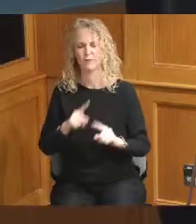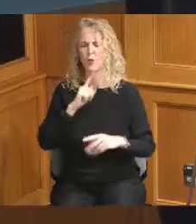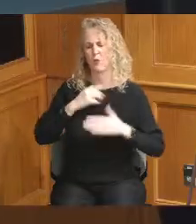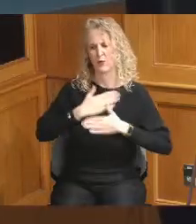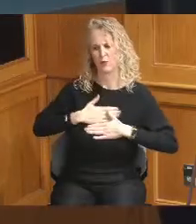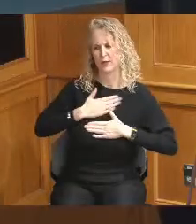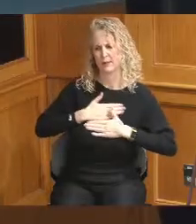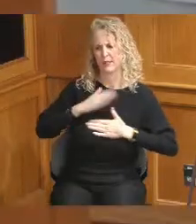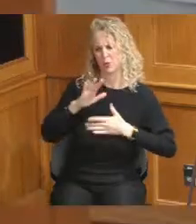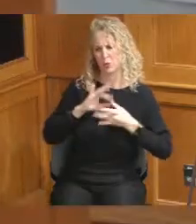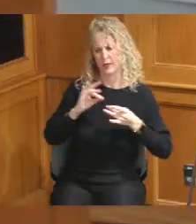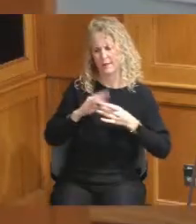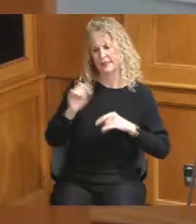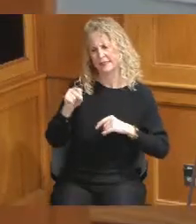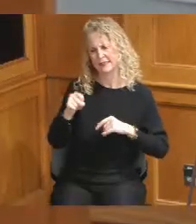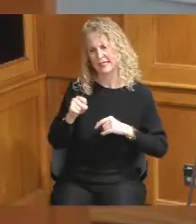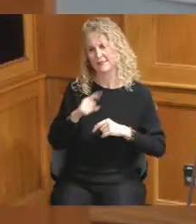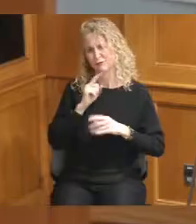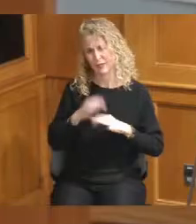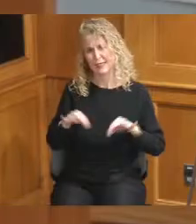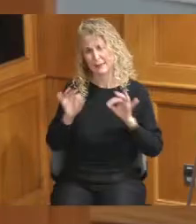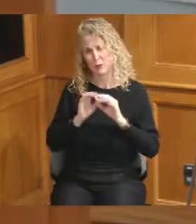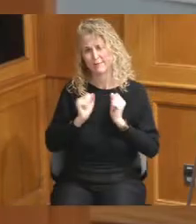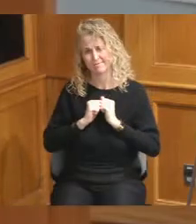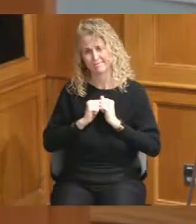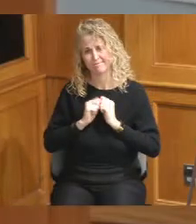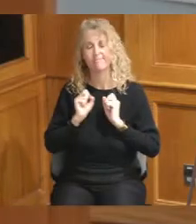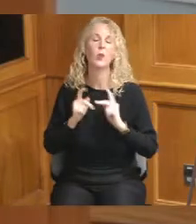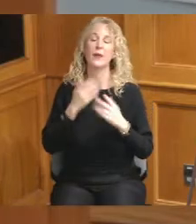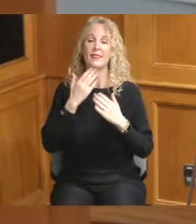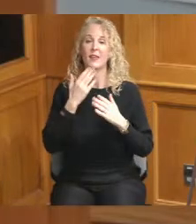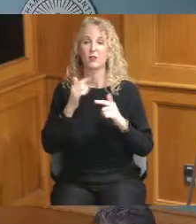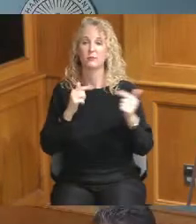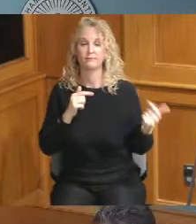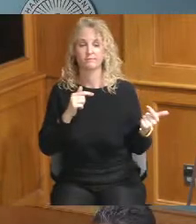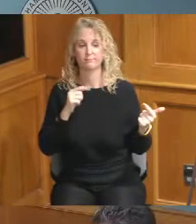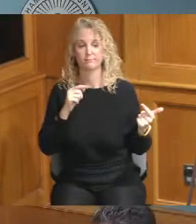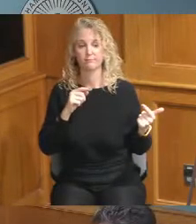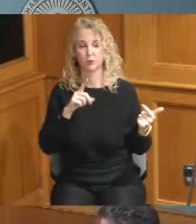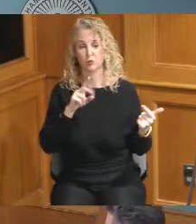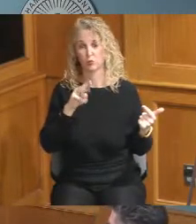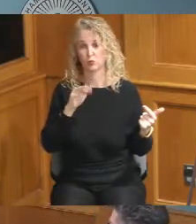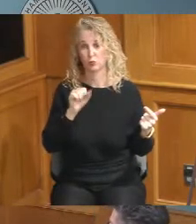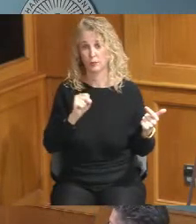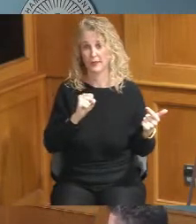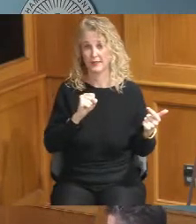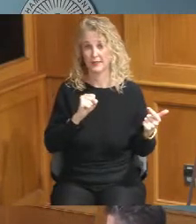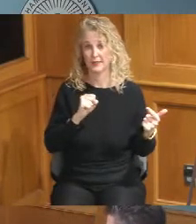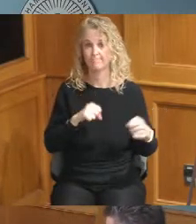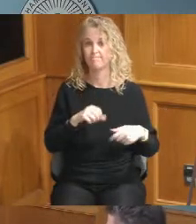that it's an important element of it no question thank you Commissioner Sumer Dumas thank you I